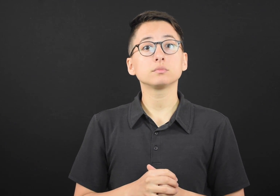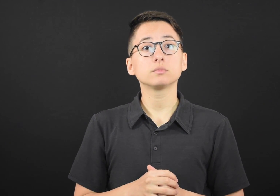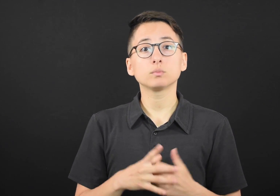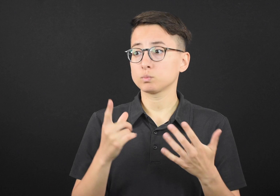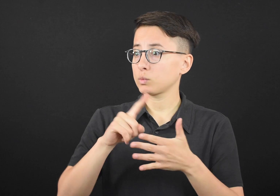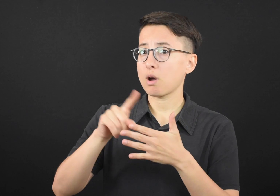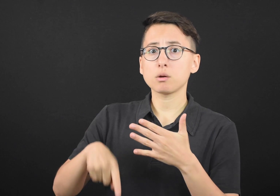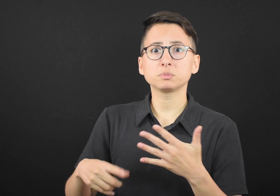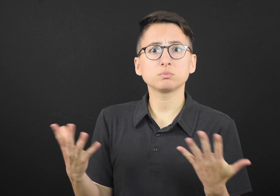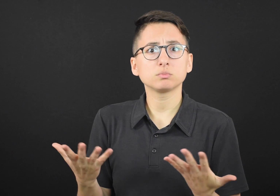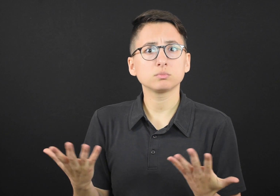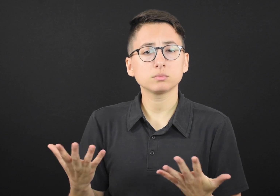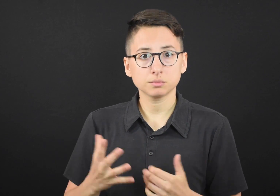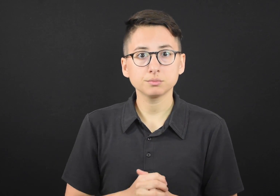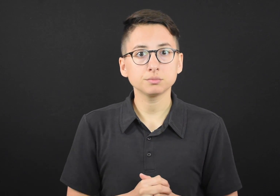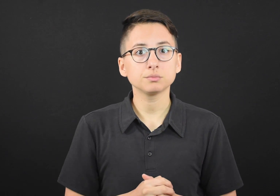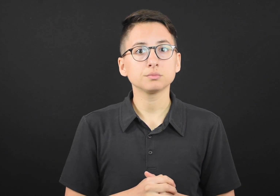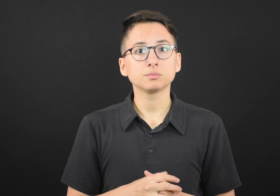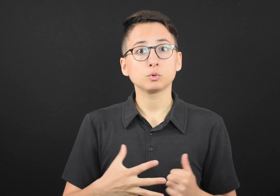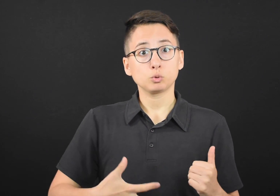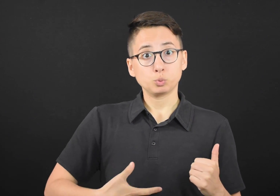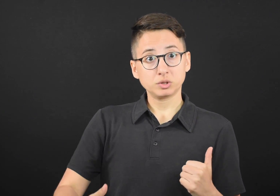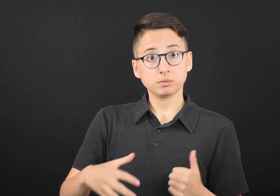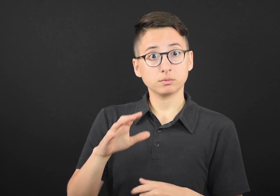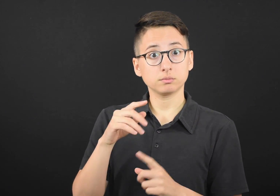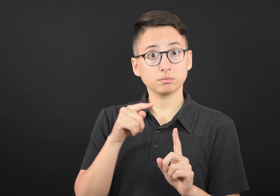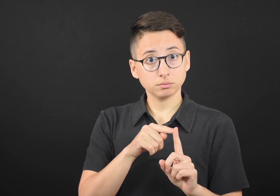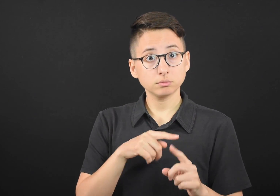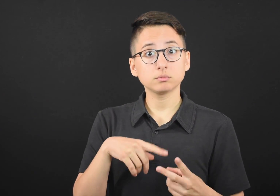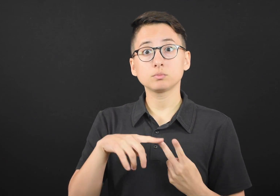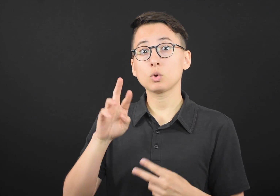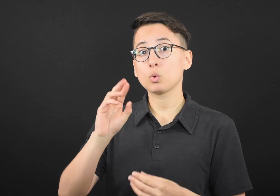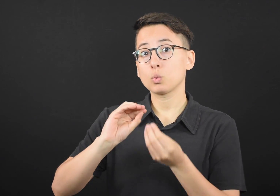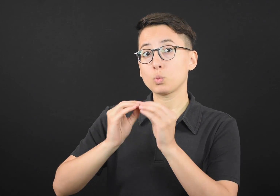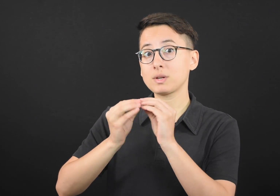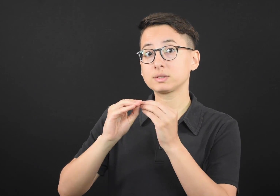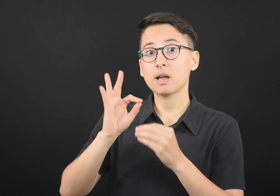Pregnancy outcomes and rates of complications such as miscarriage,